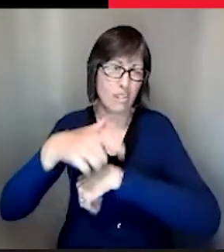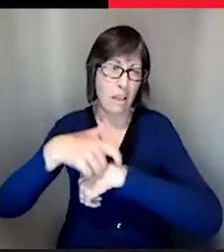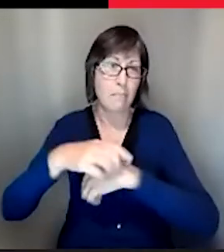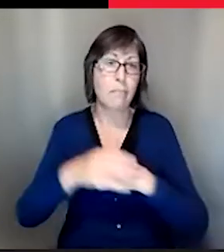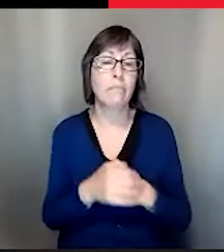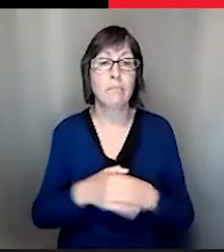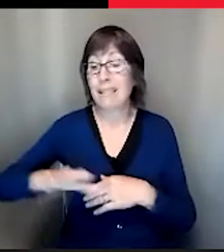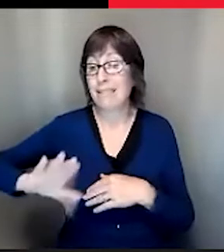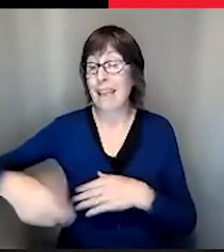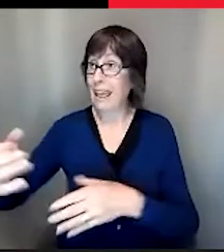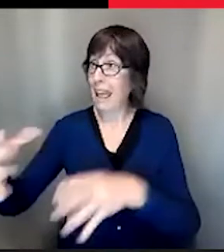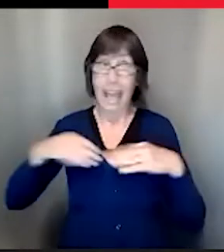will not be accepted.